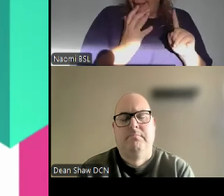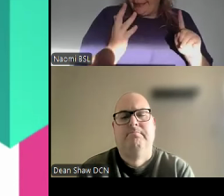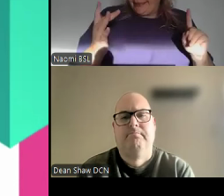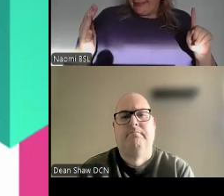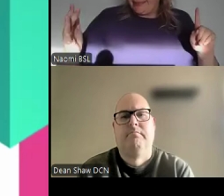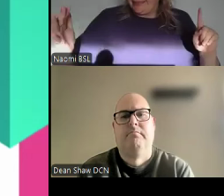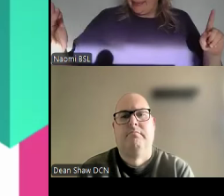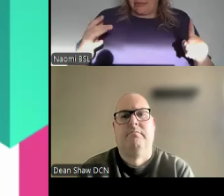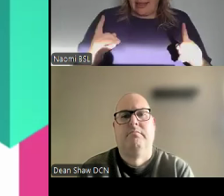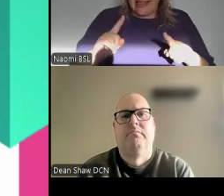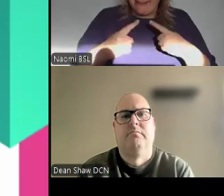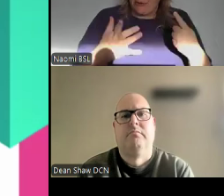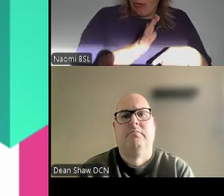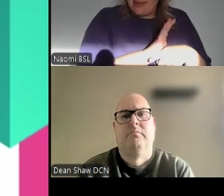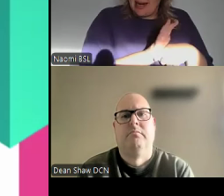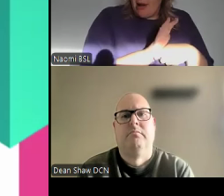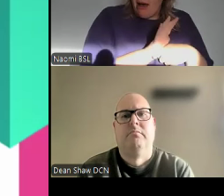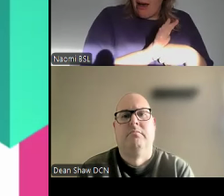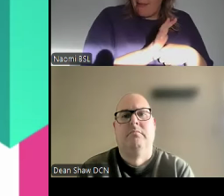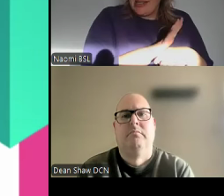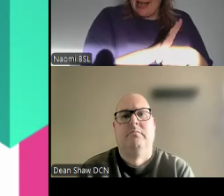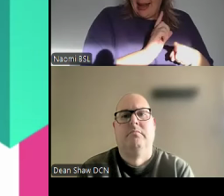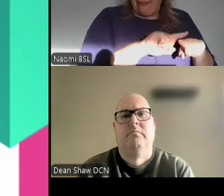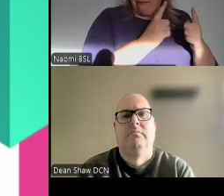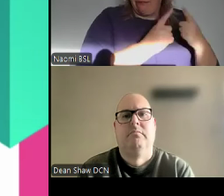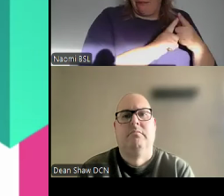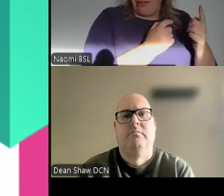may not be the same as, say, cinema. It will be individual to that.